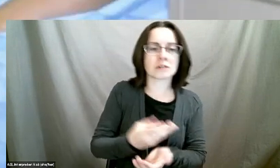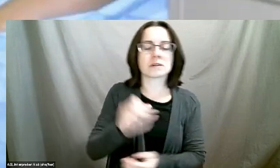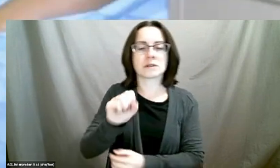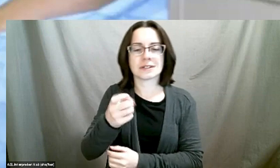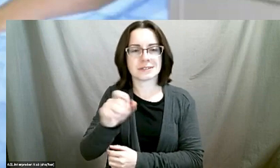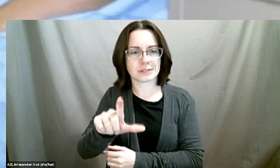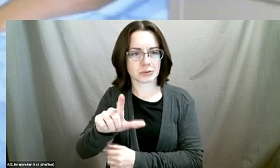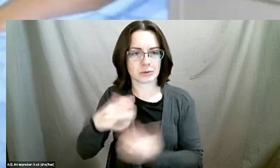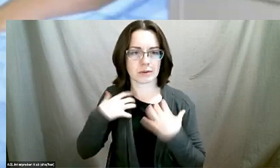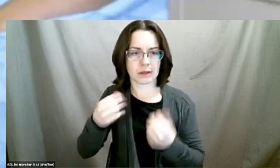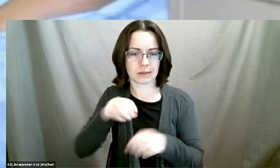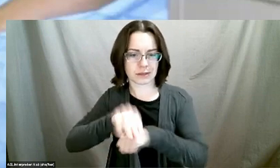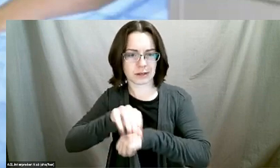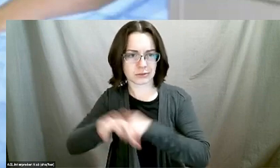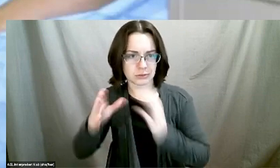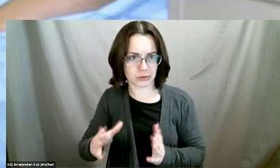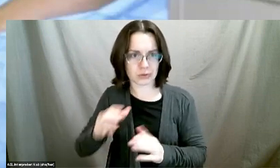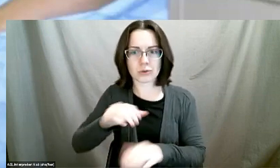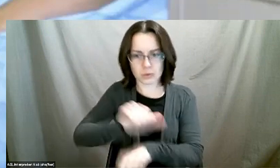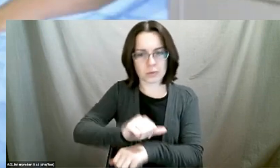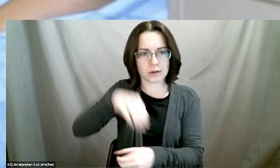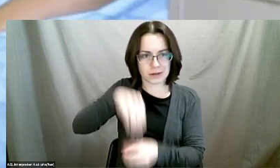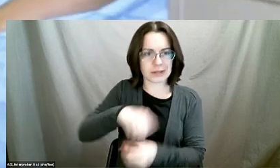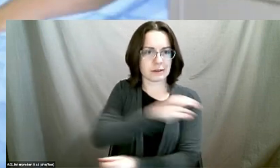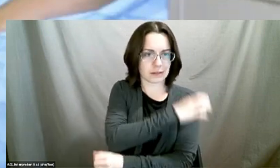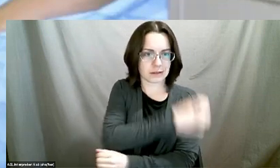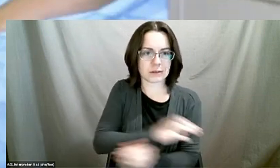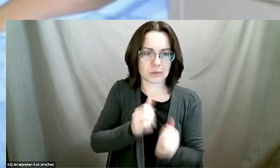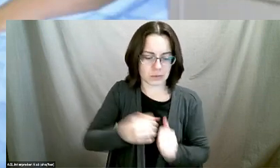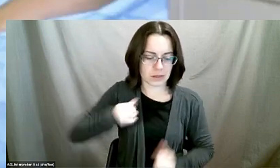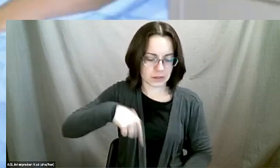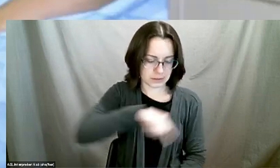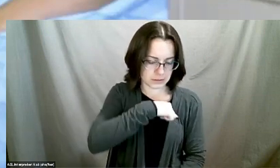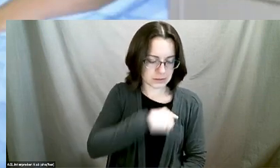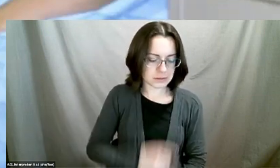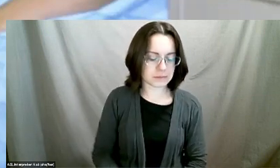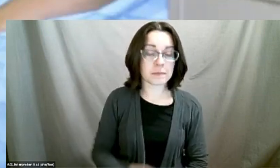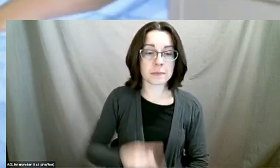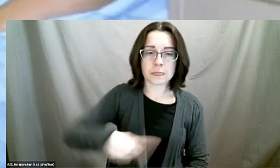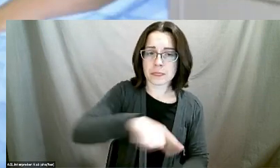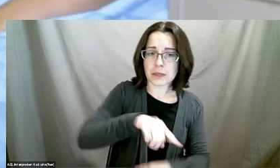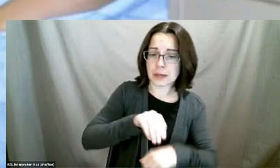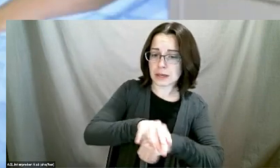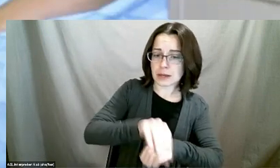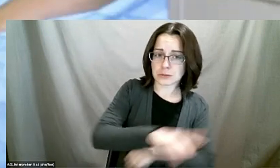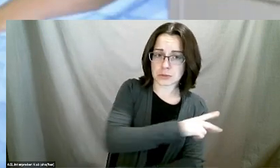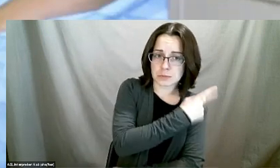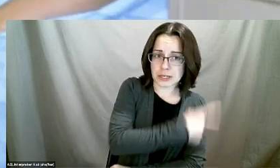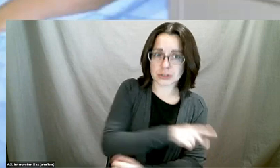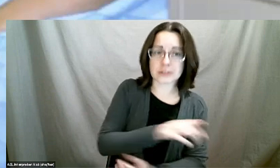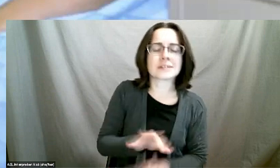And they help counsel the patients, particularly prior to a physical examination